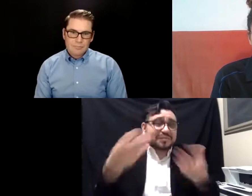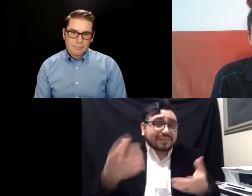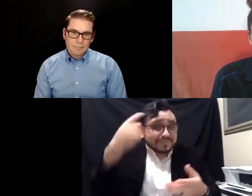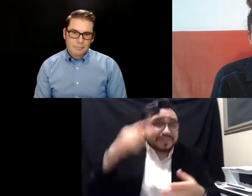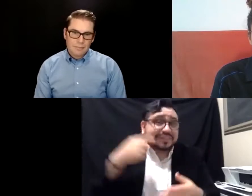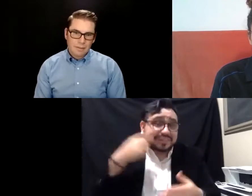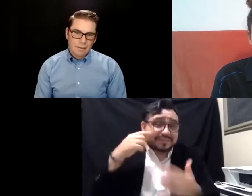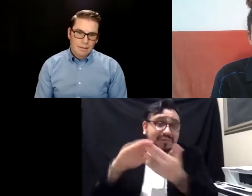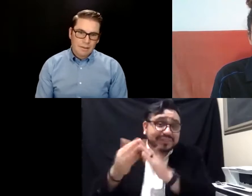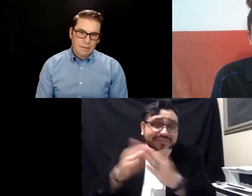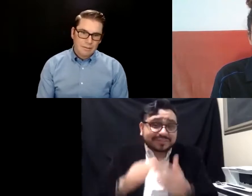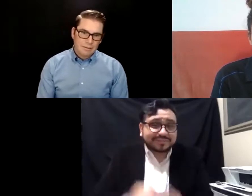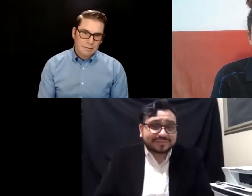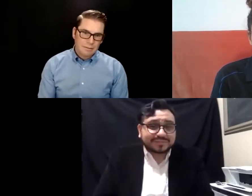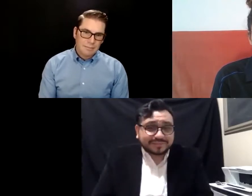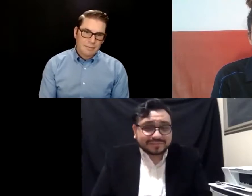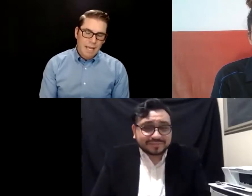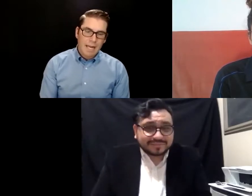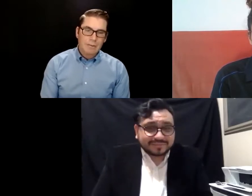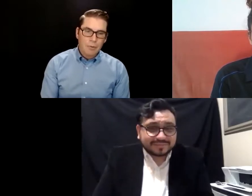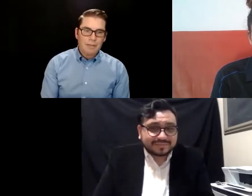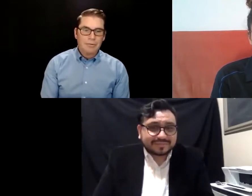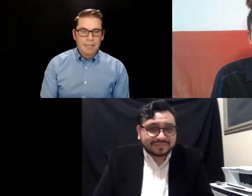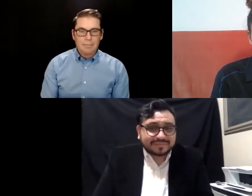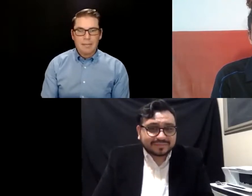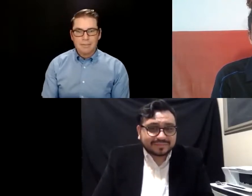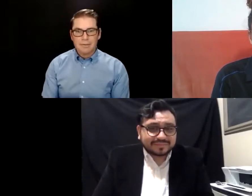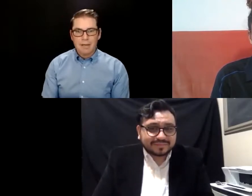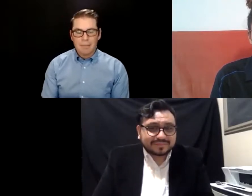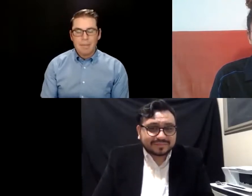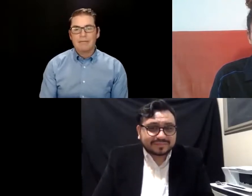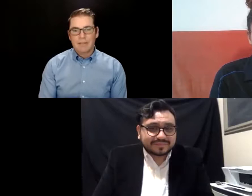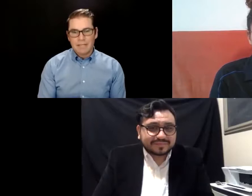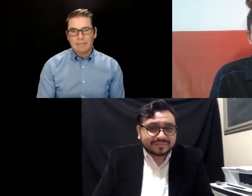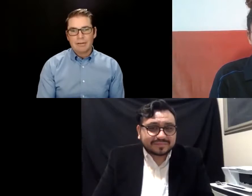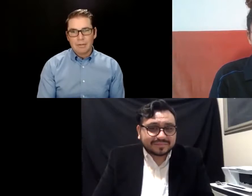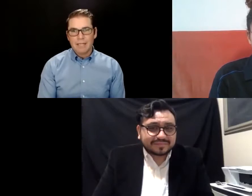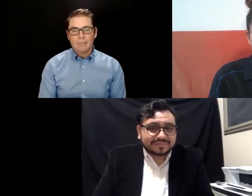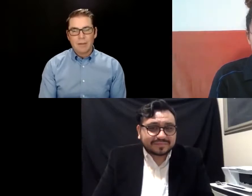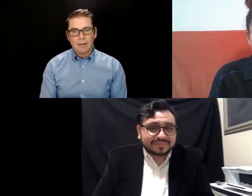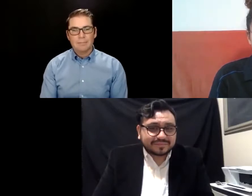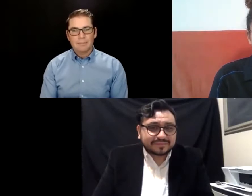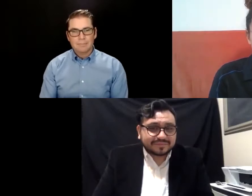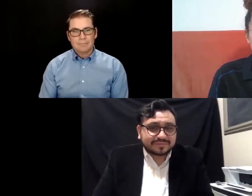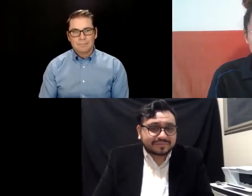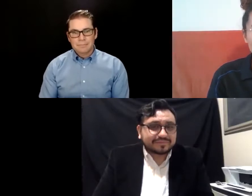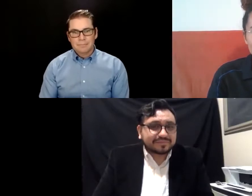And I wanted to really be able to benefit the deaf community as well.